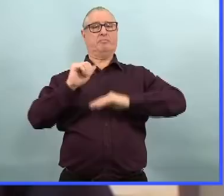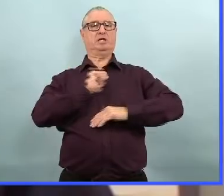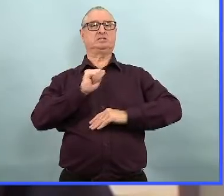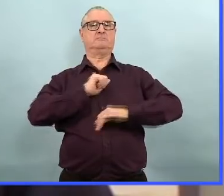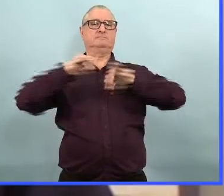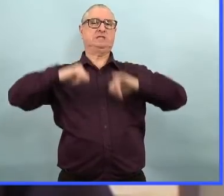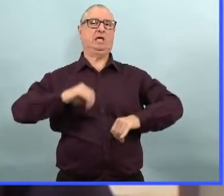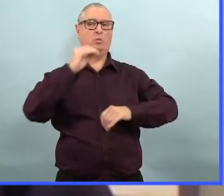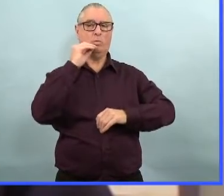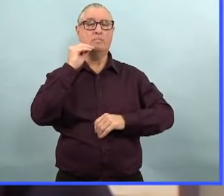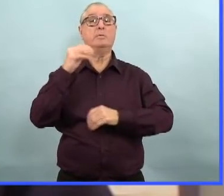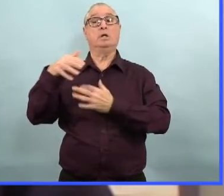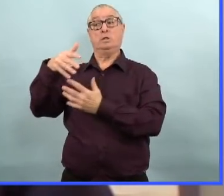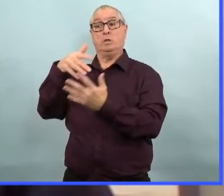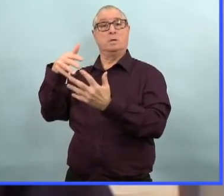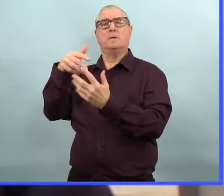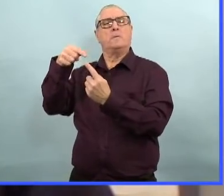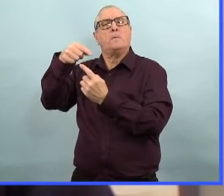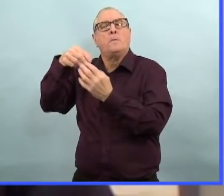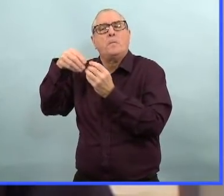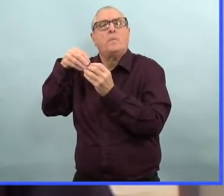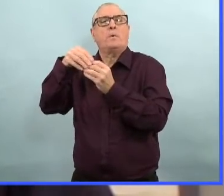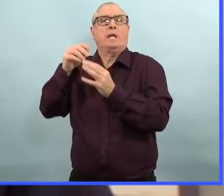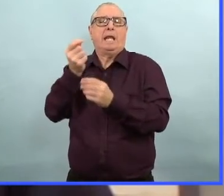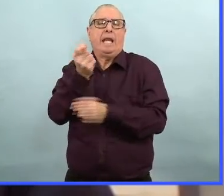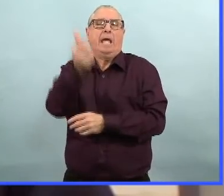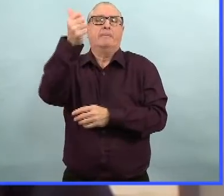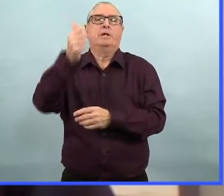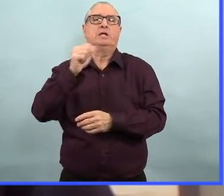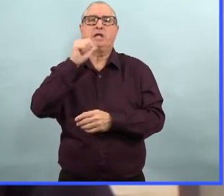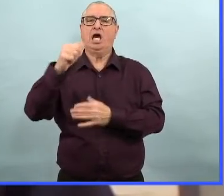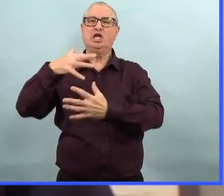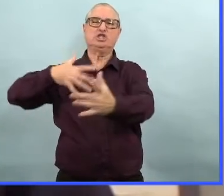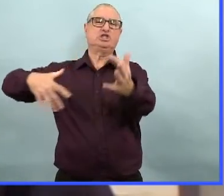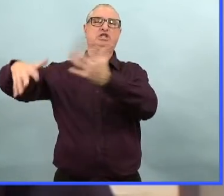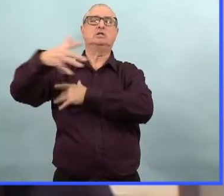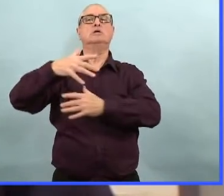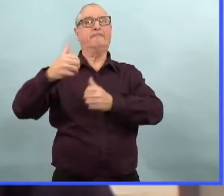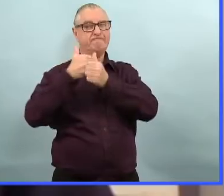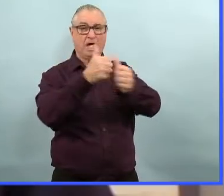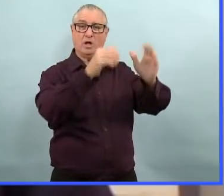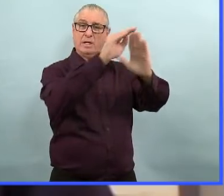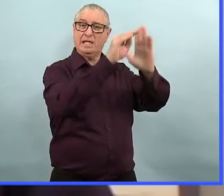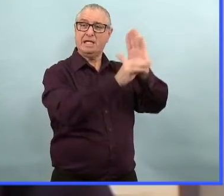other public health restrictions don't change that based on the number you see being reported